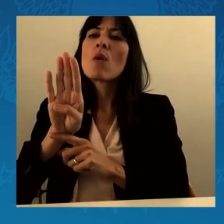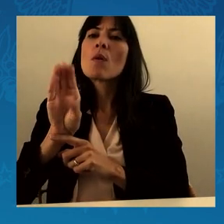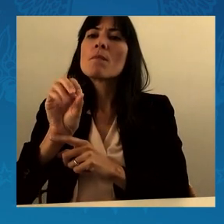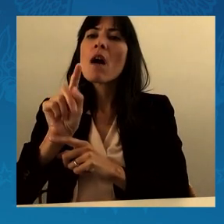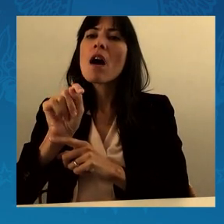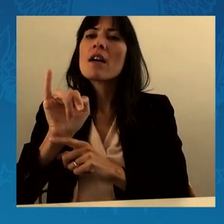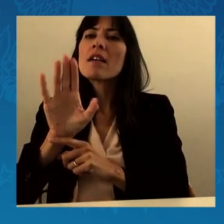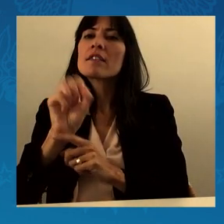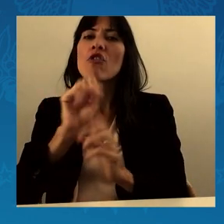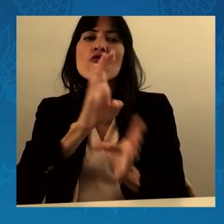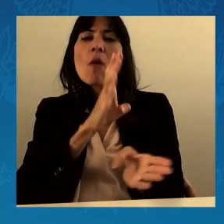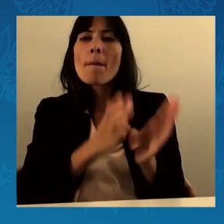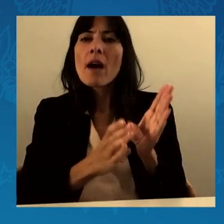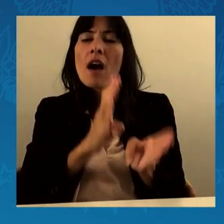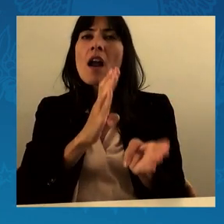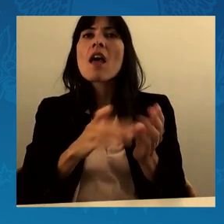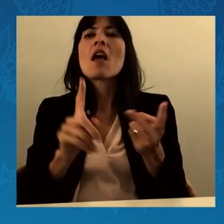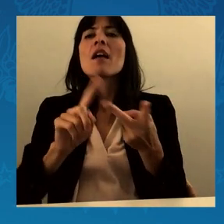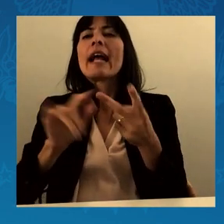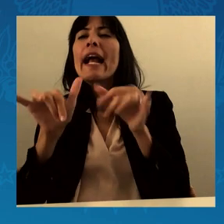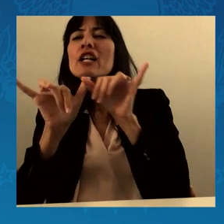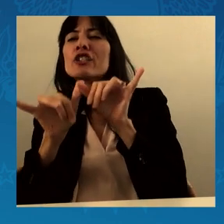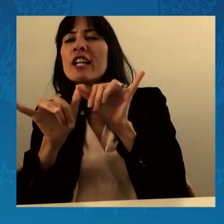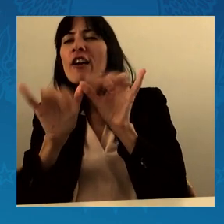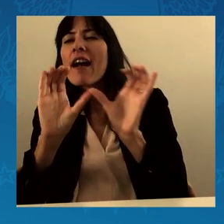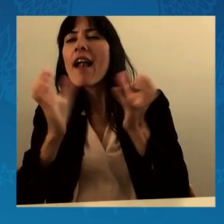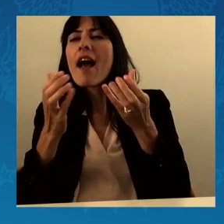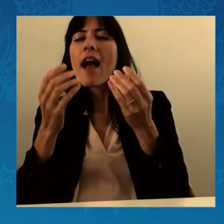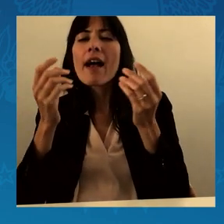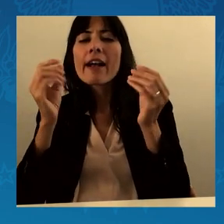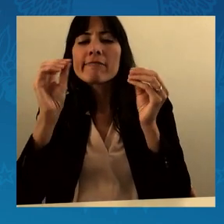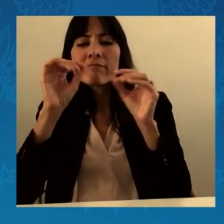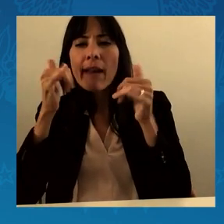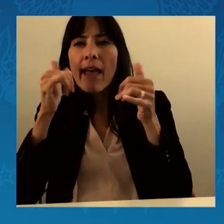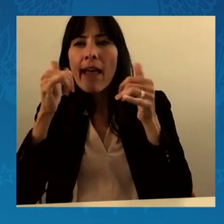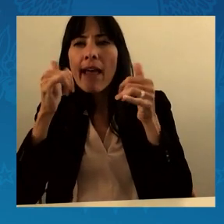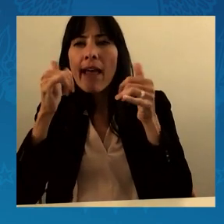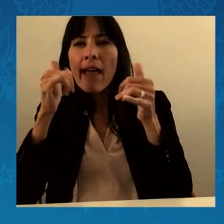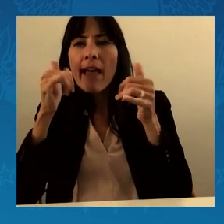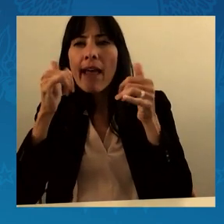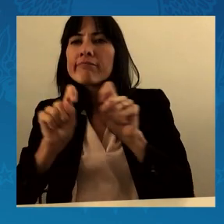messing with circuits and things like that. And I found a true love in chemistry